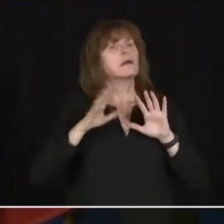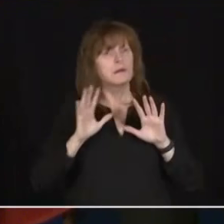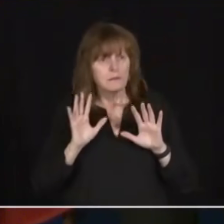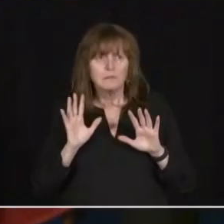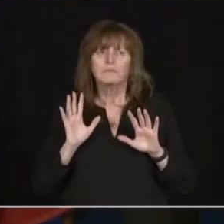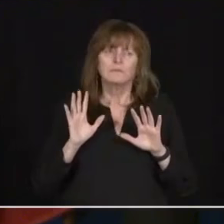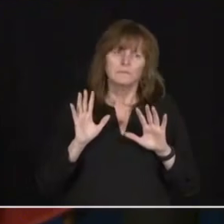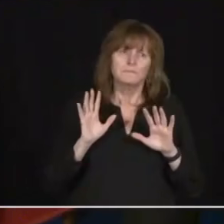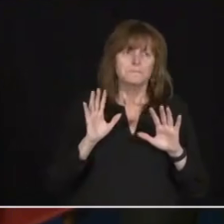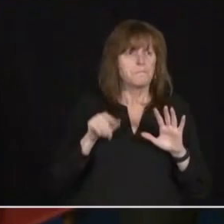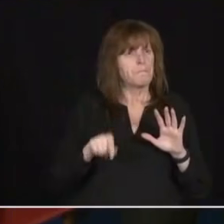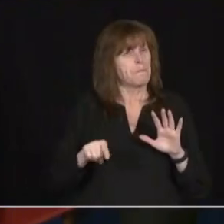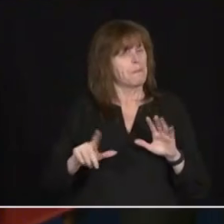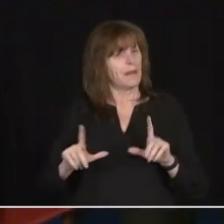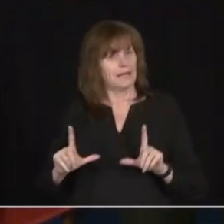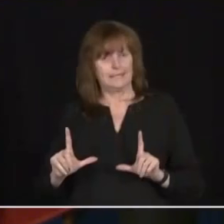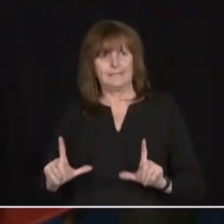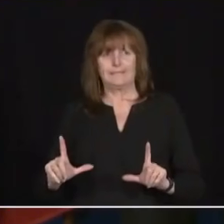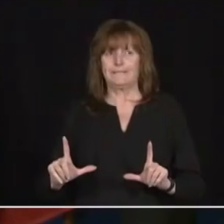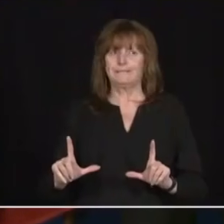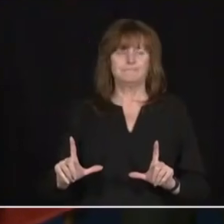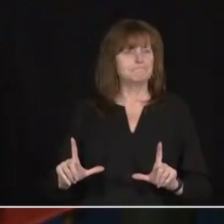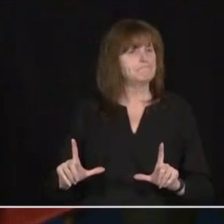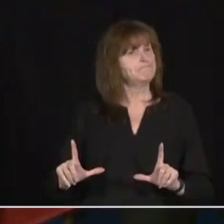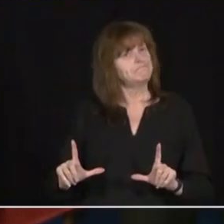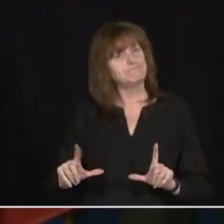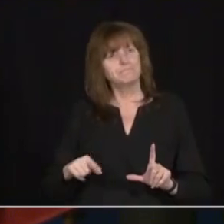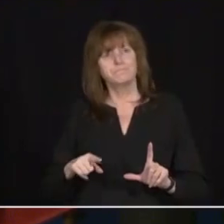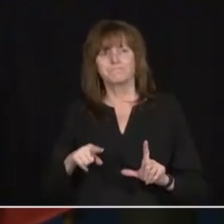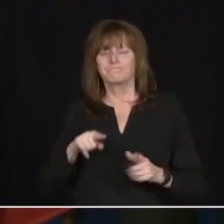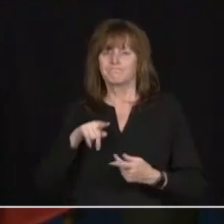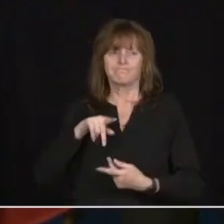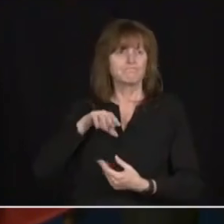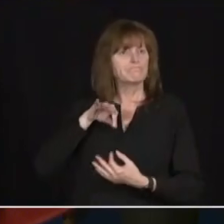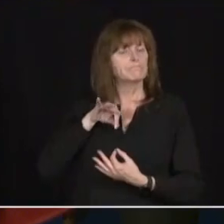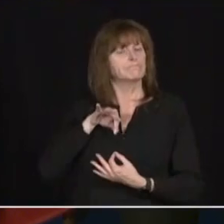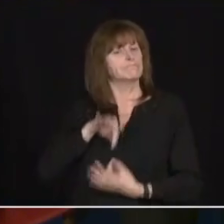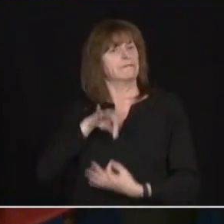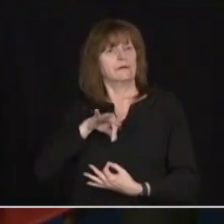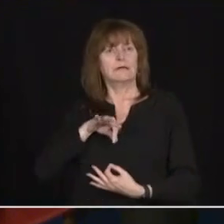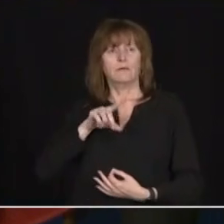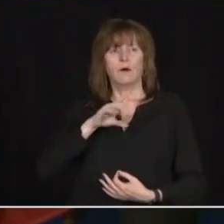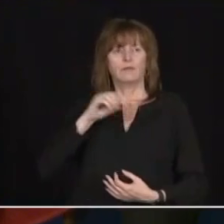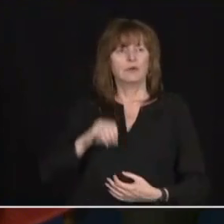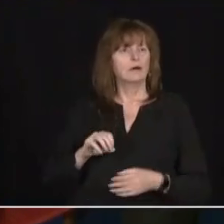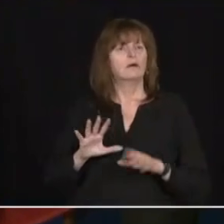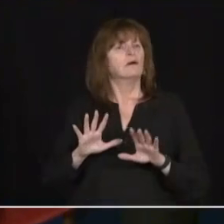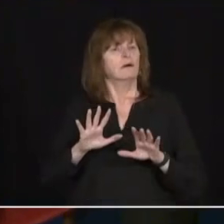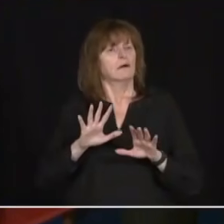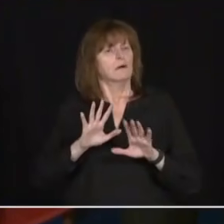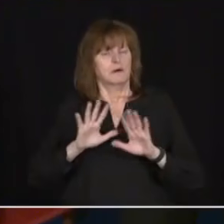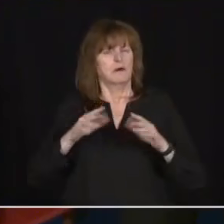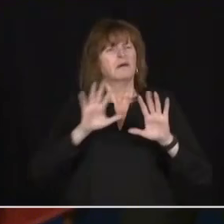So I am not putting any more resources towards this. It's not going to cost